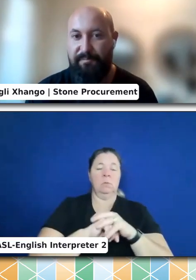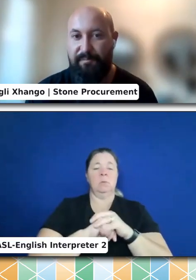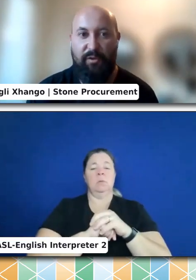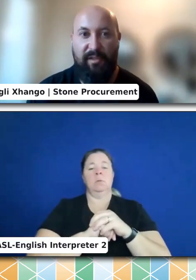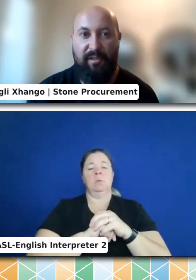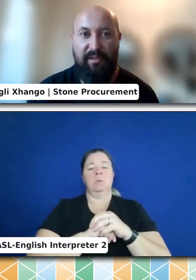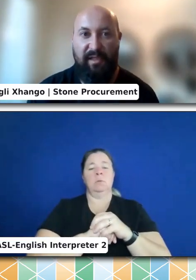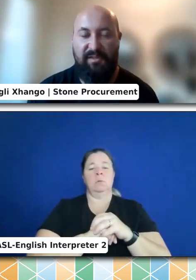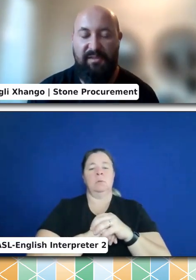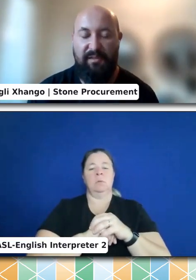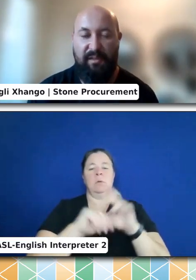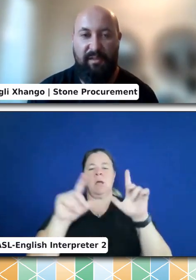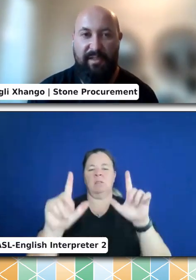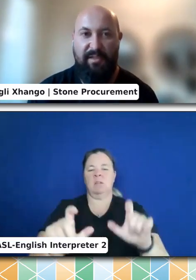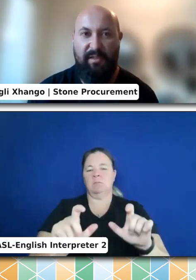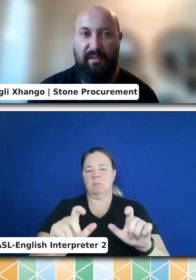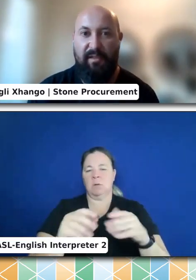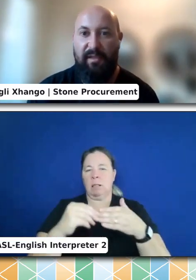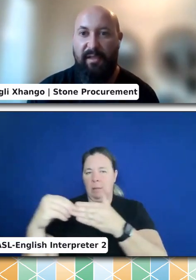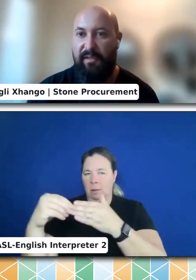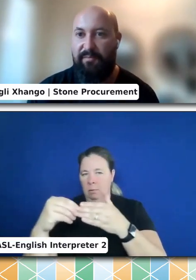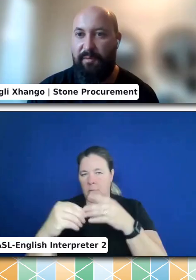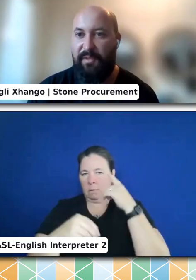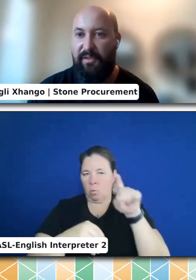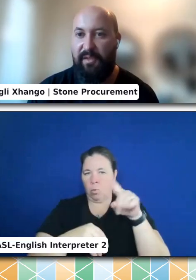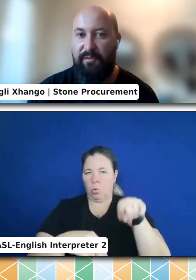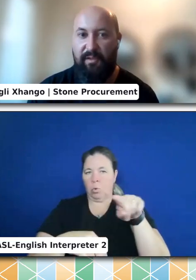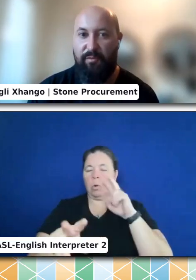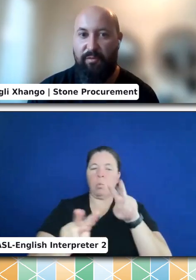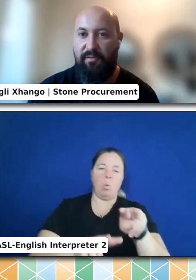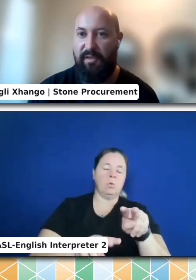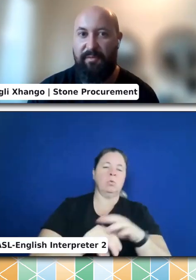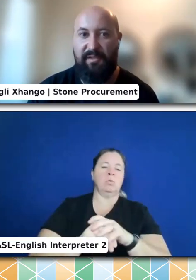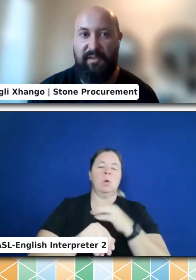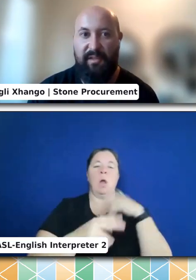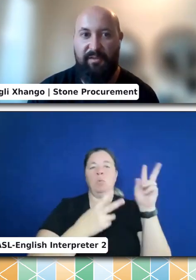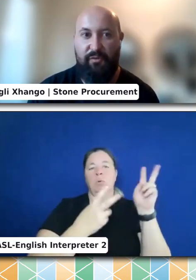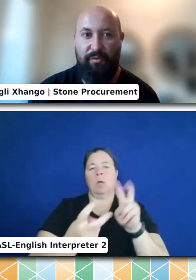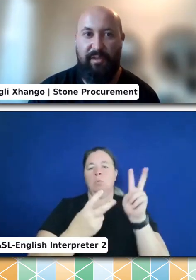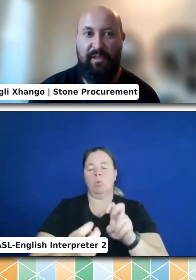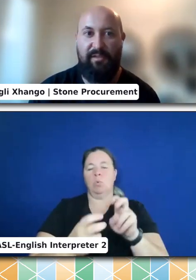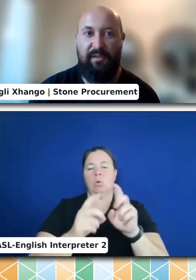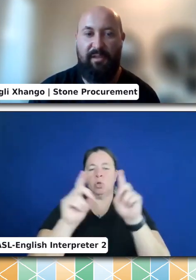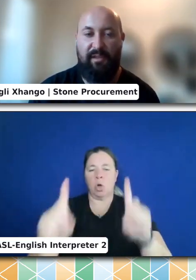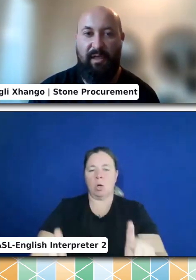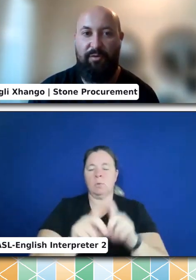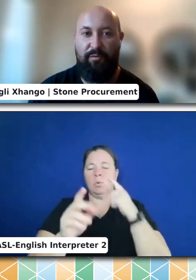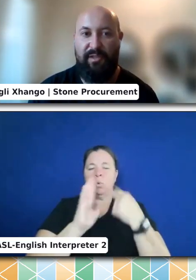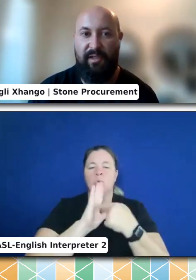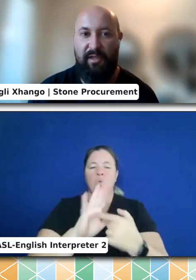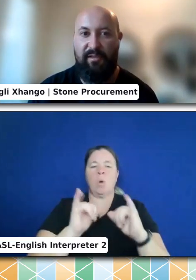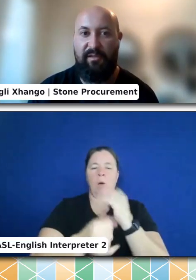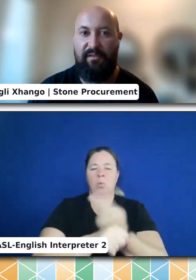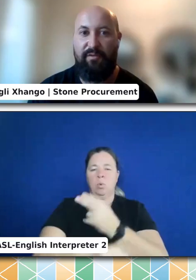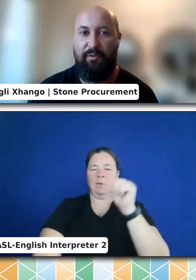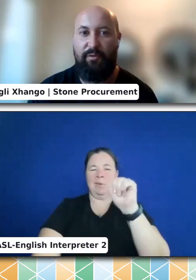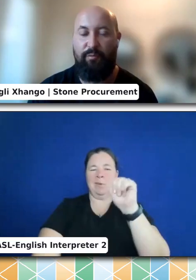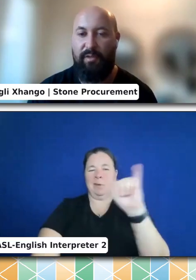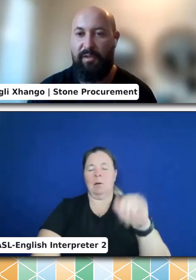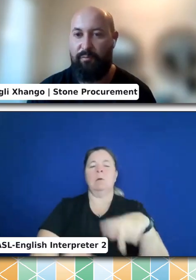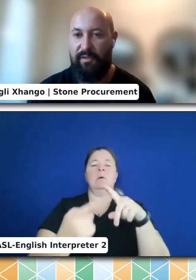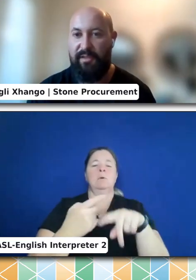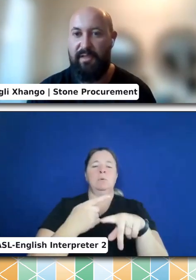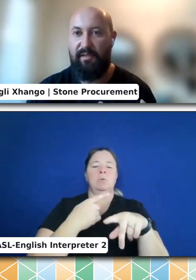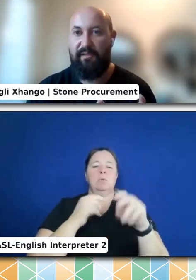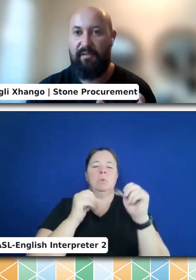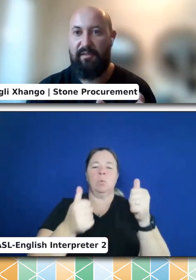Sorry, a test lead, and from there, I will download all the documents, and I can show you guys how to use AI to quickly.